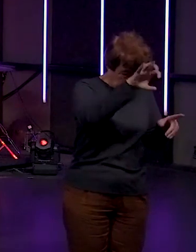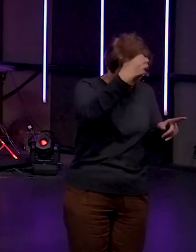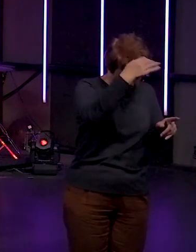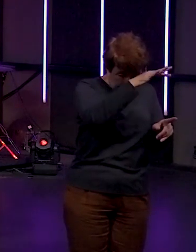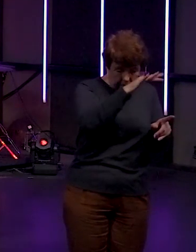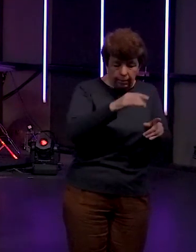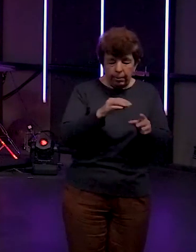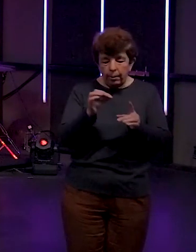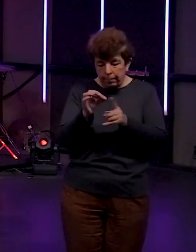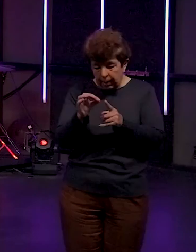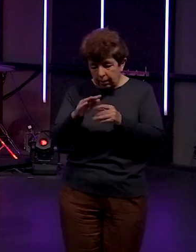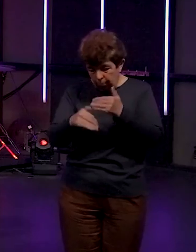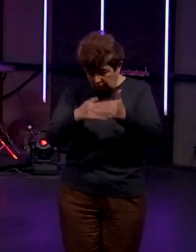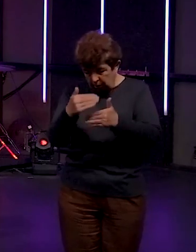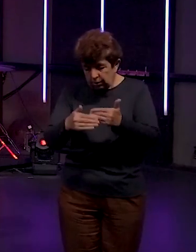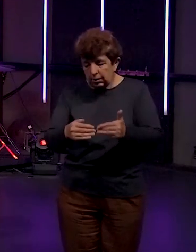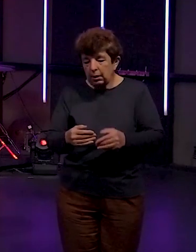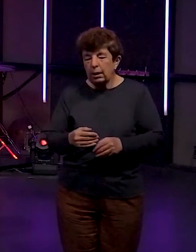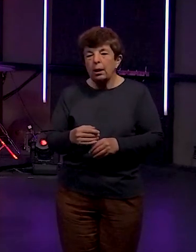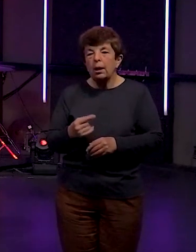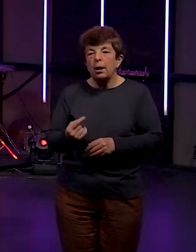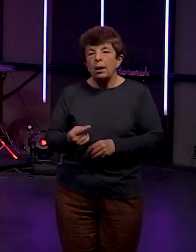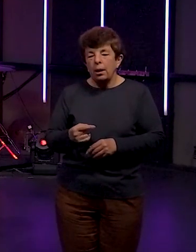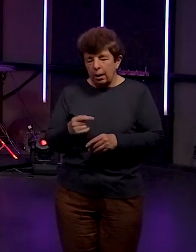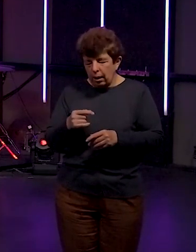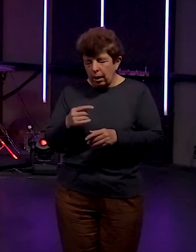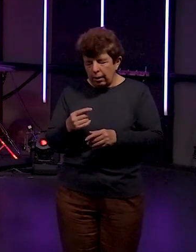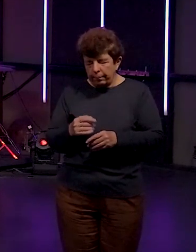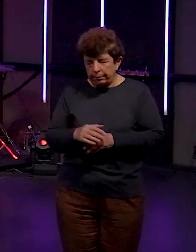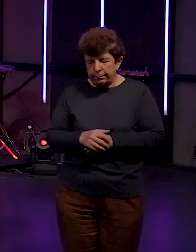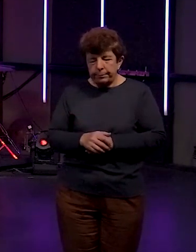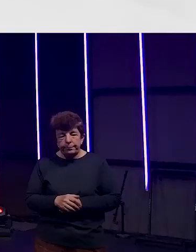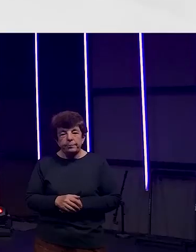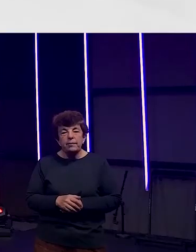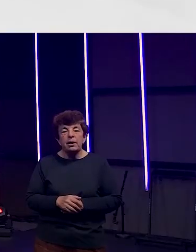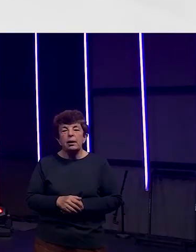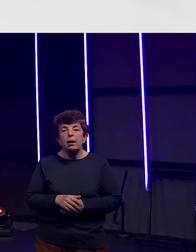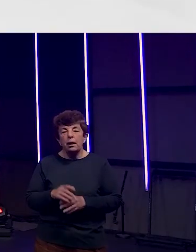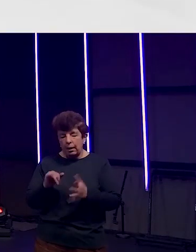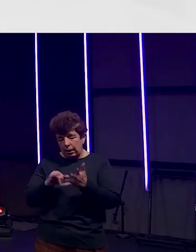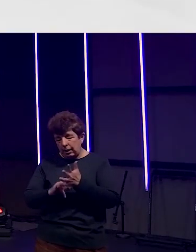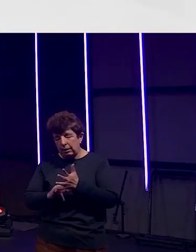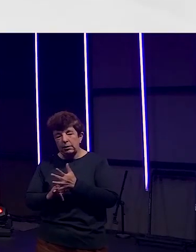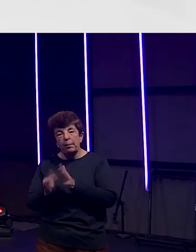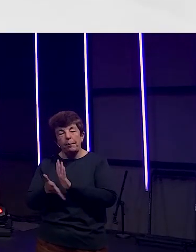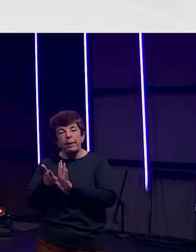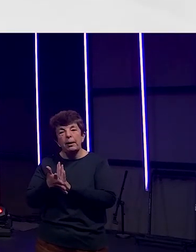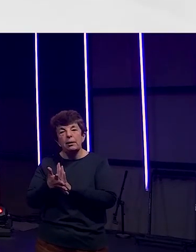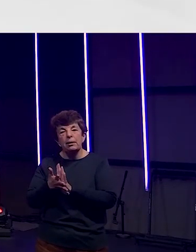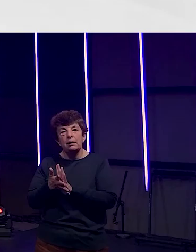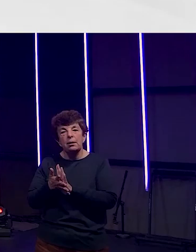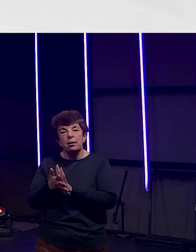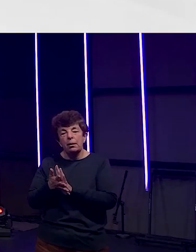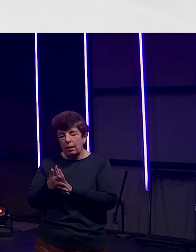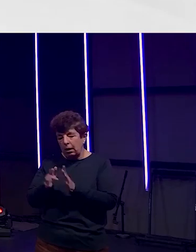Personal, together in our worship in other areas and the S stands for signposts.